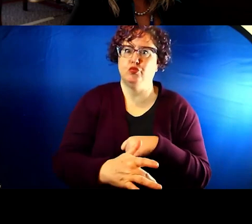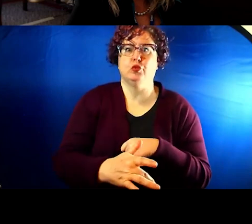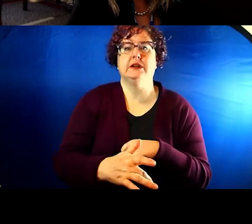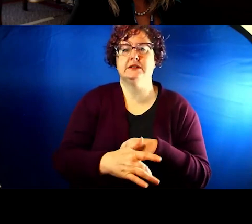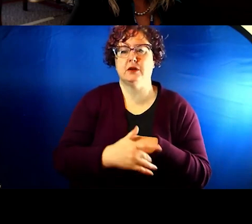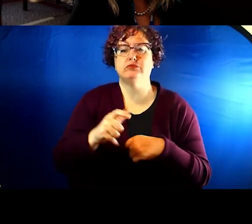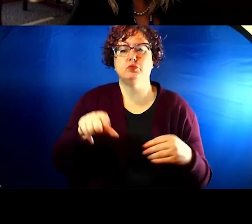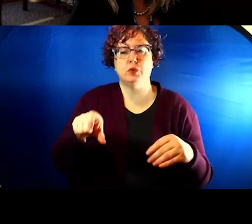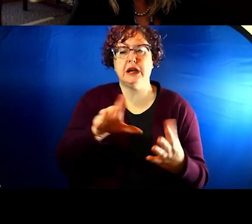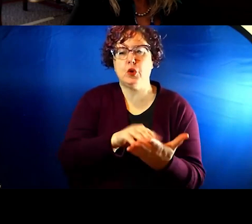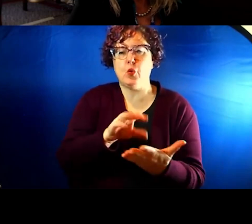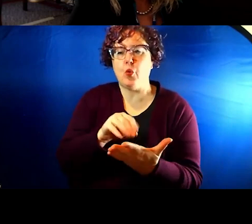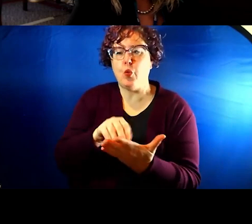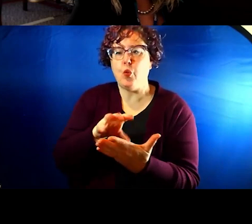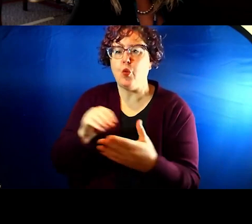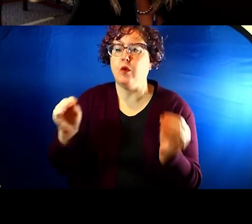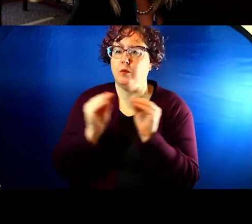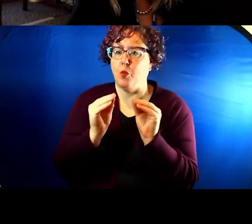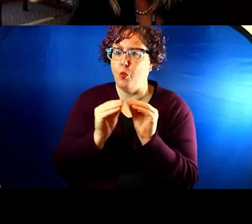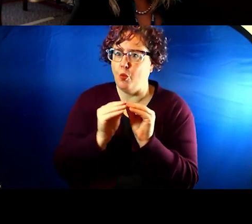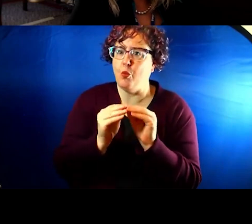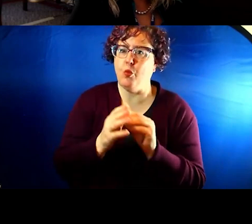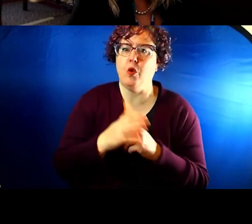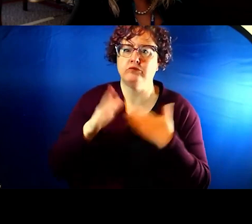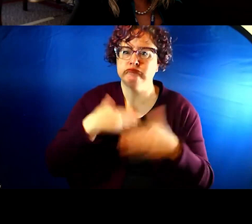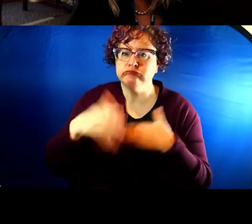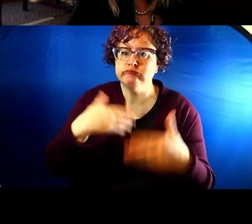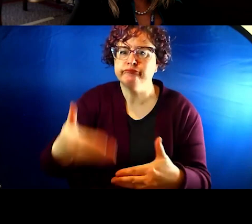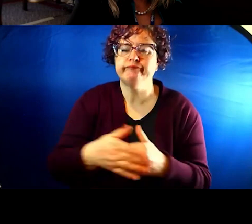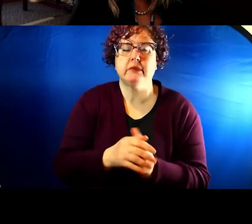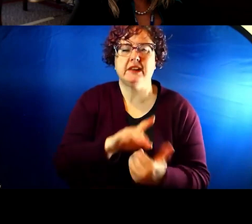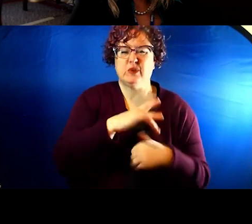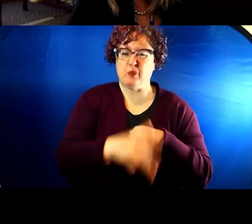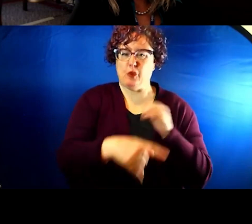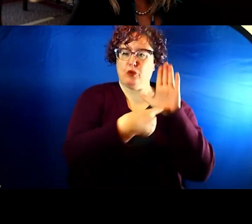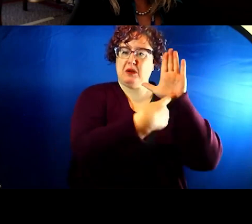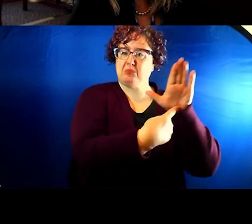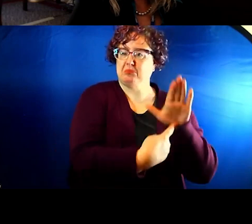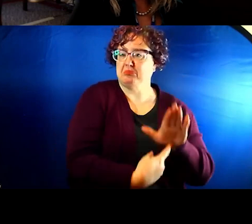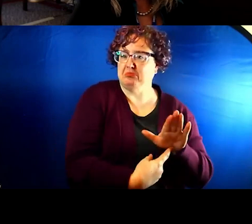PROGRESSES AND MATURES. THESE ARE JUST SOME EARLY INDICATORS.